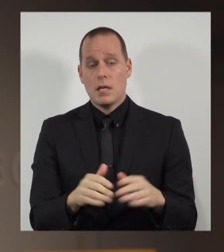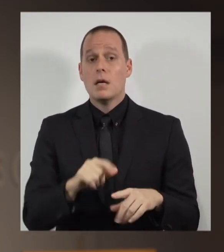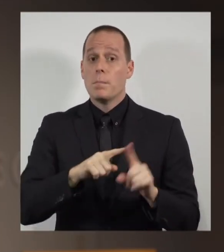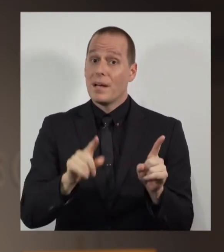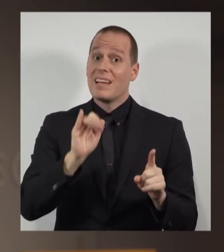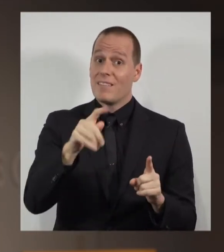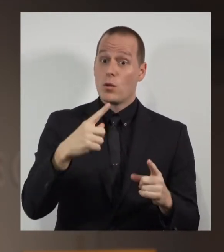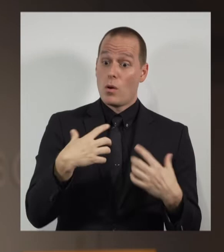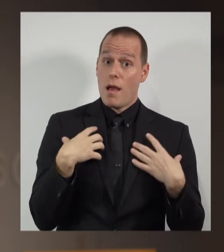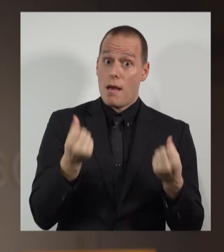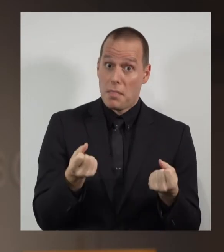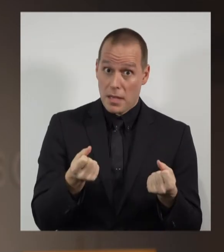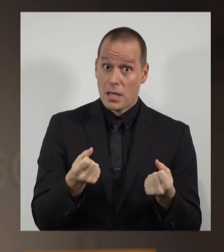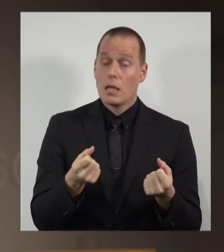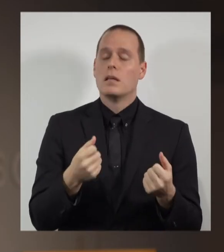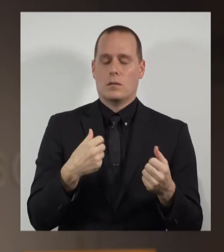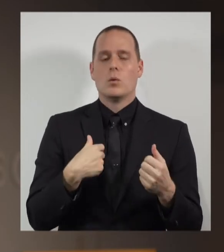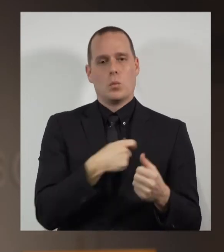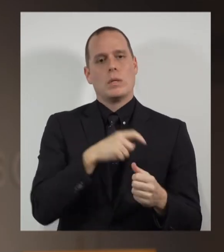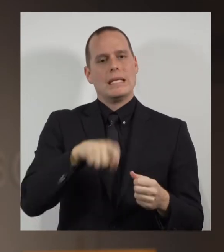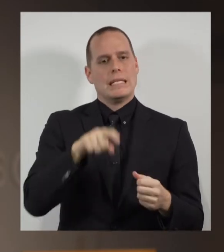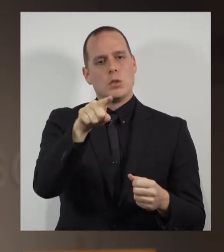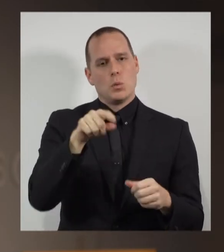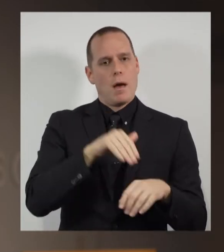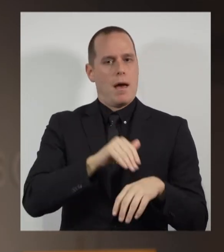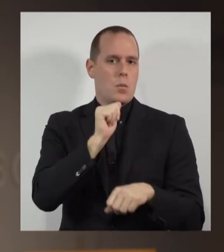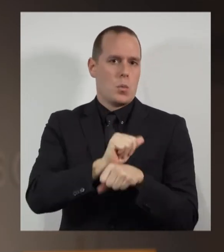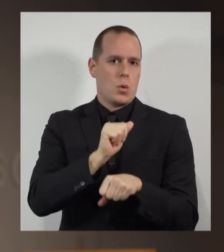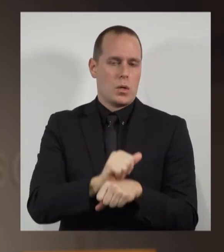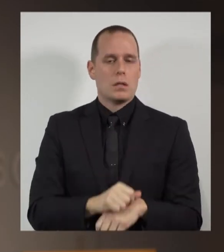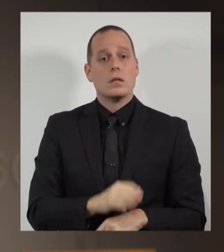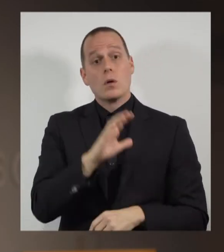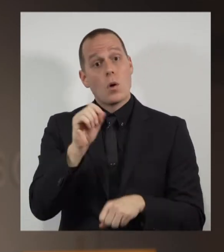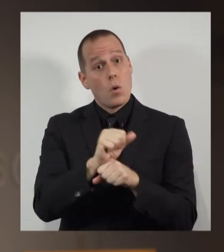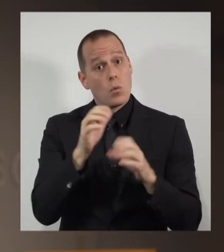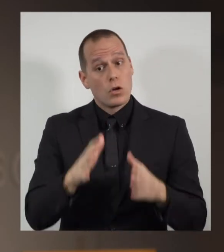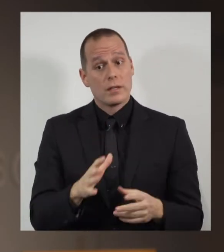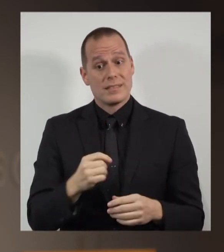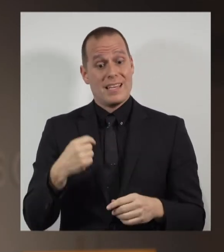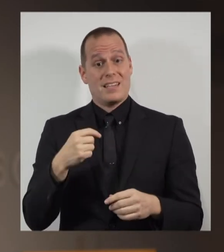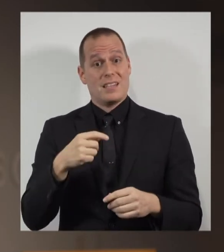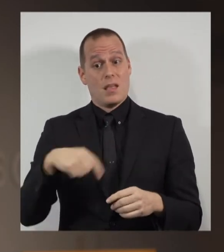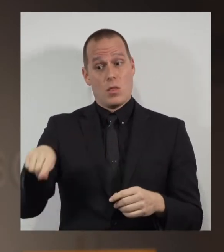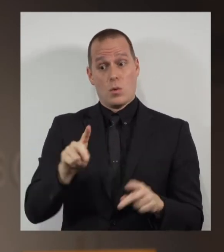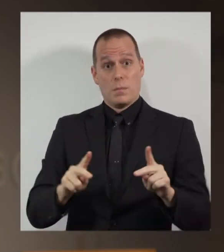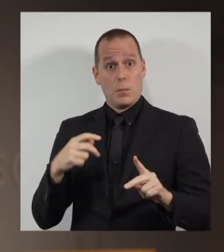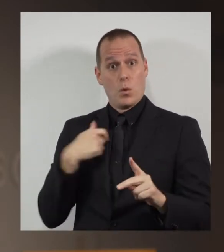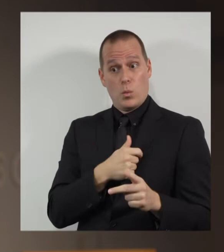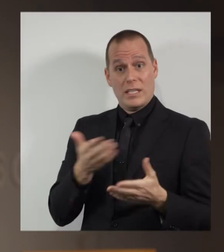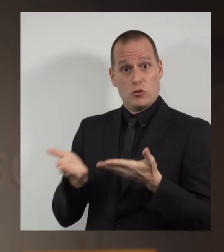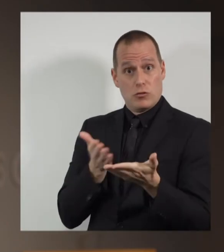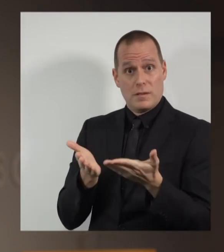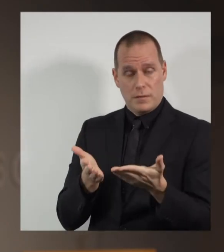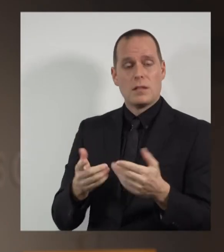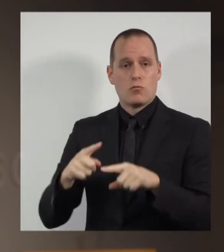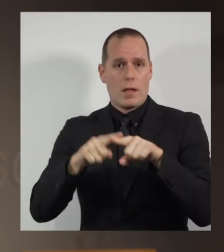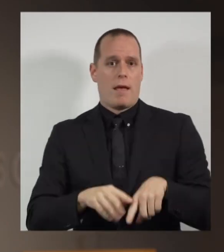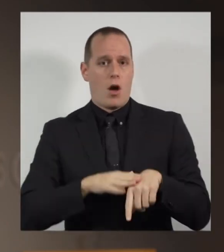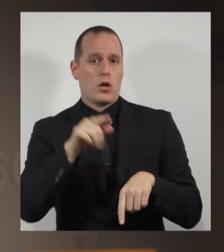But if you’re well, we need you at work. Your co-workers and those we serve are relying on you to be there.